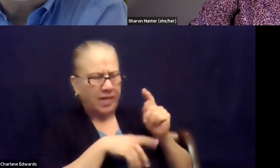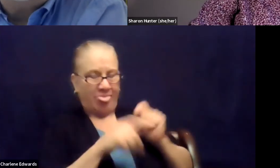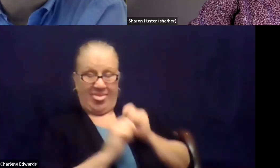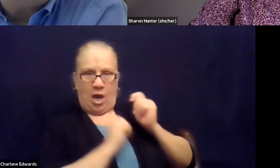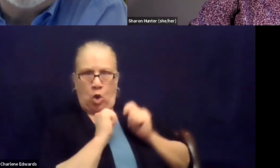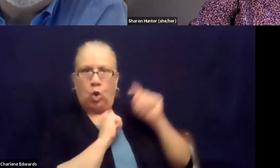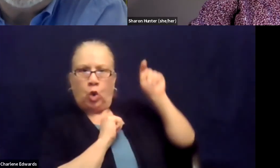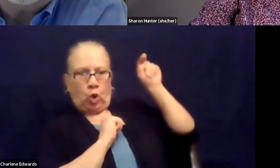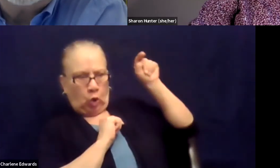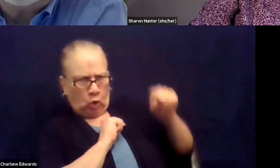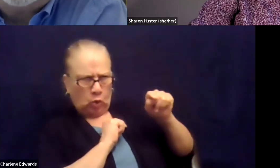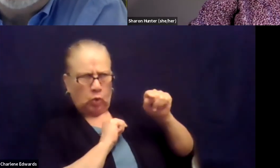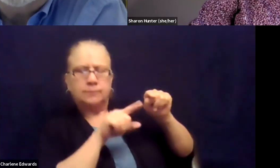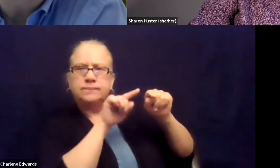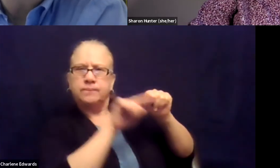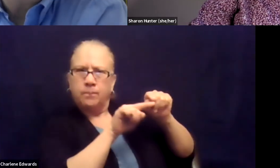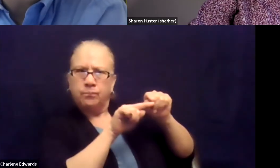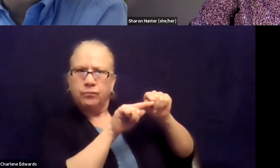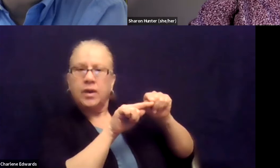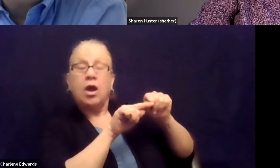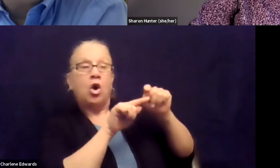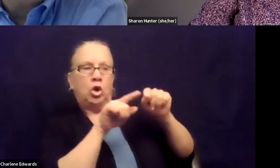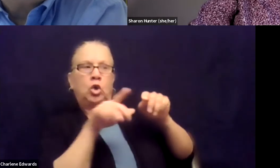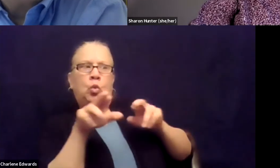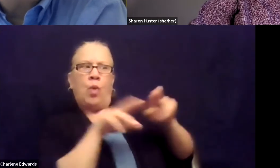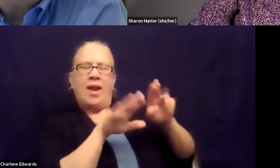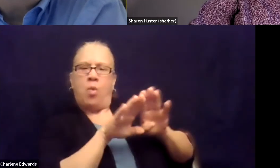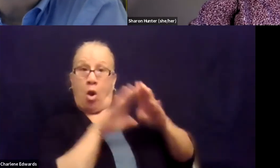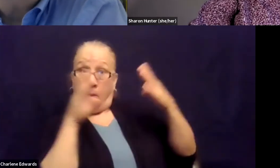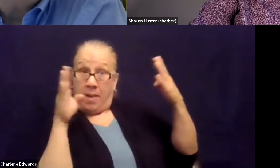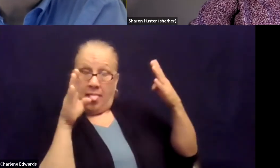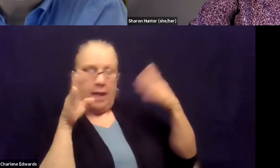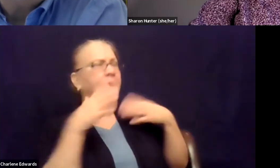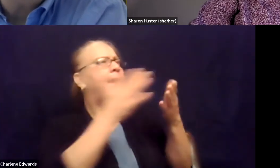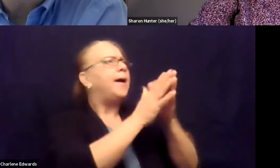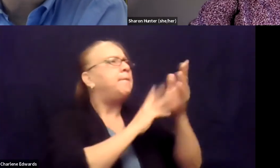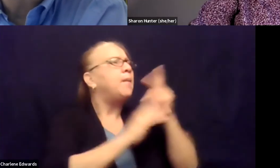they were fund raising for the reopening and asking people to donate twenty dollars